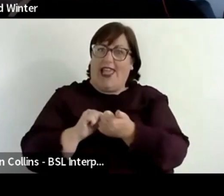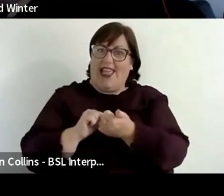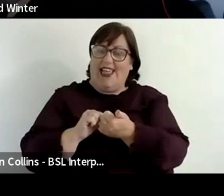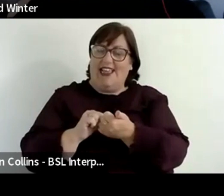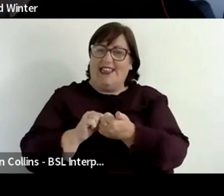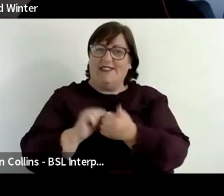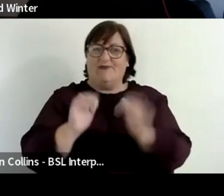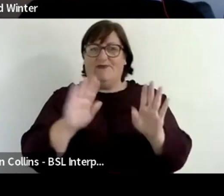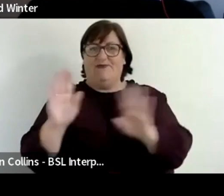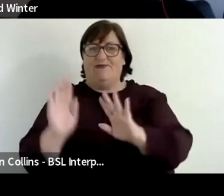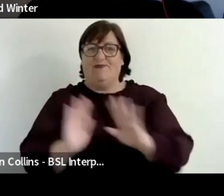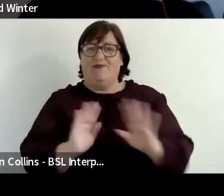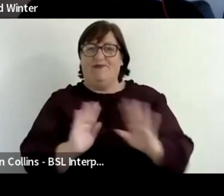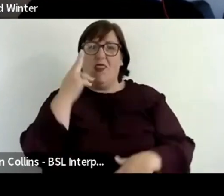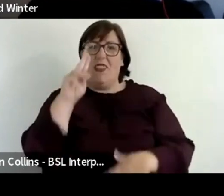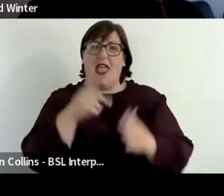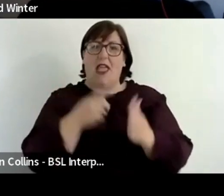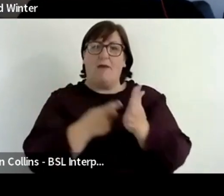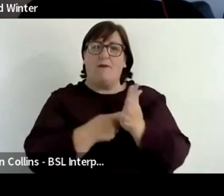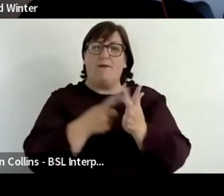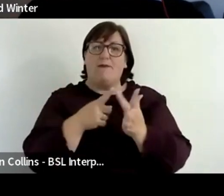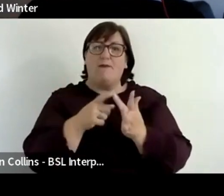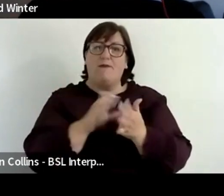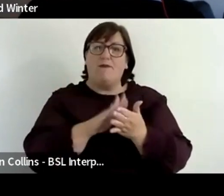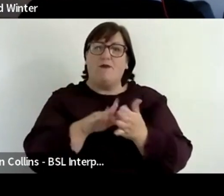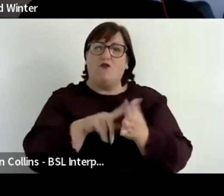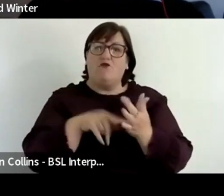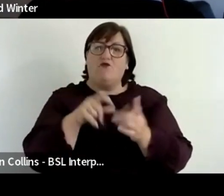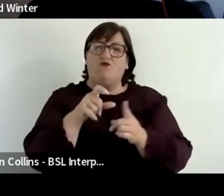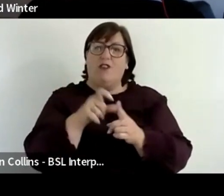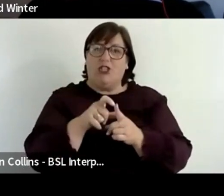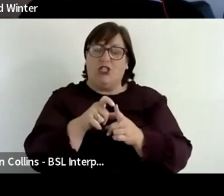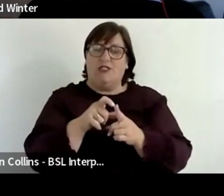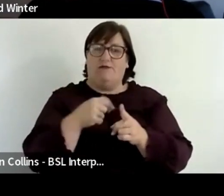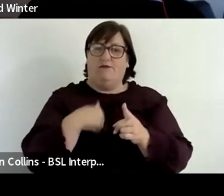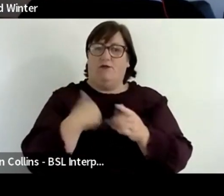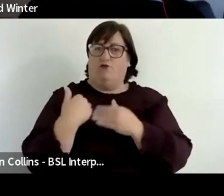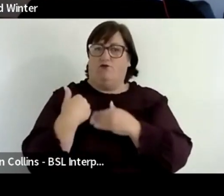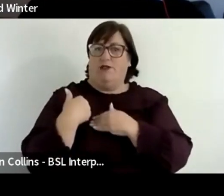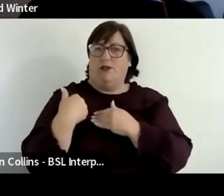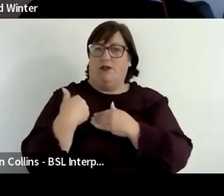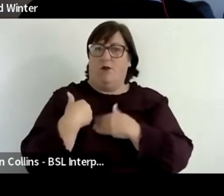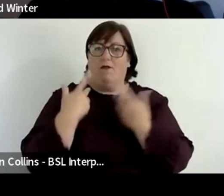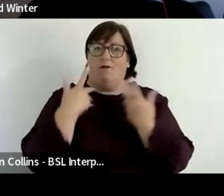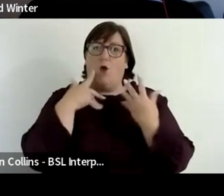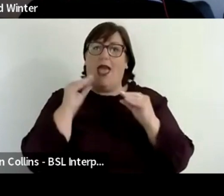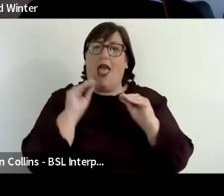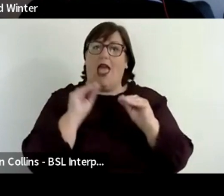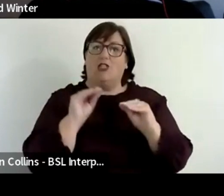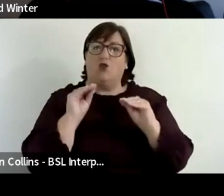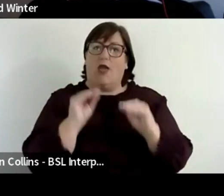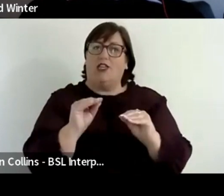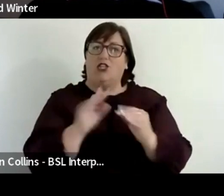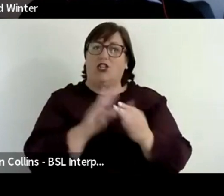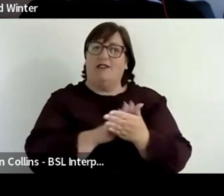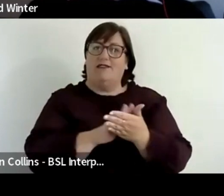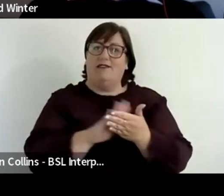Hi, I'm Richard Winter, I'm an education manager at HS2, my work focuses on how we work with young